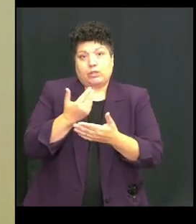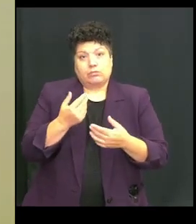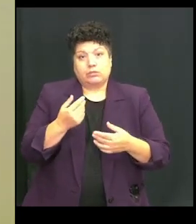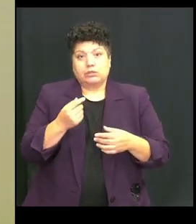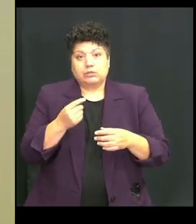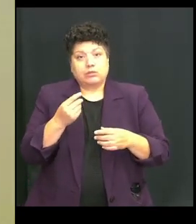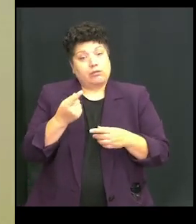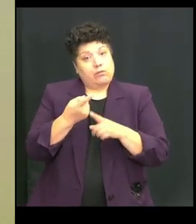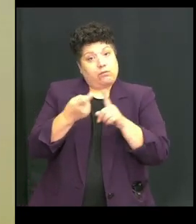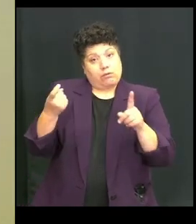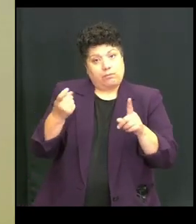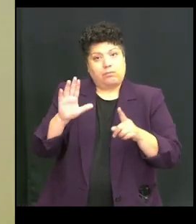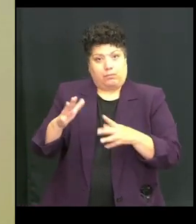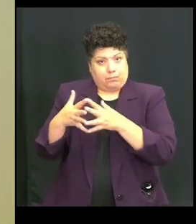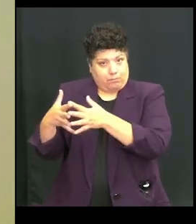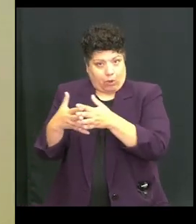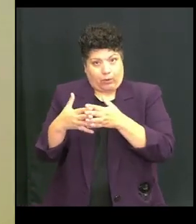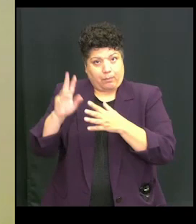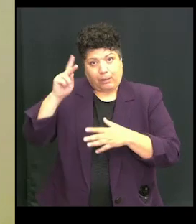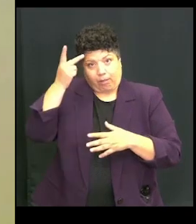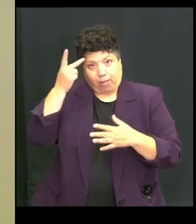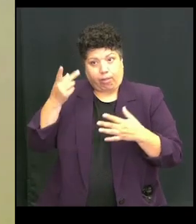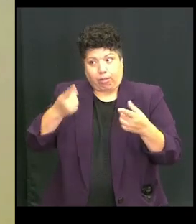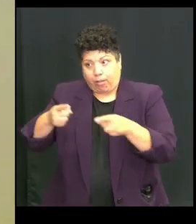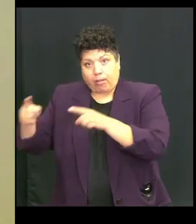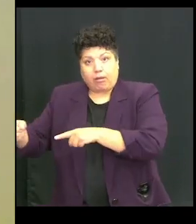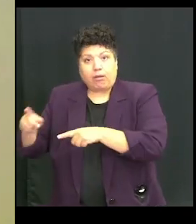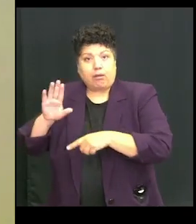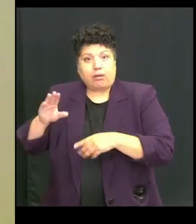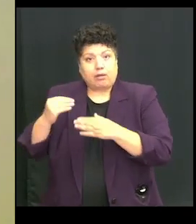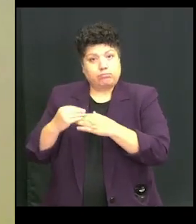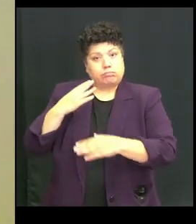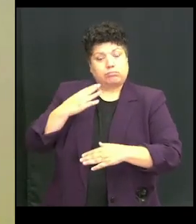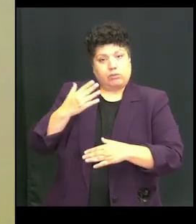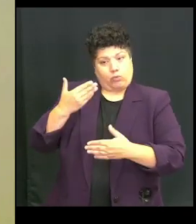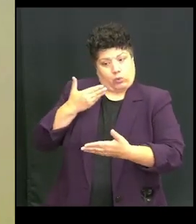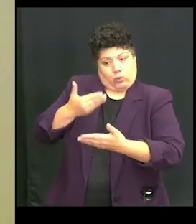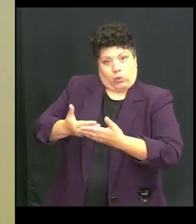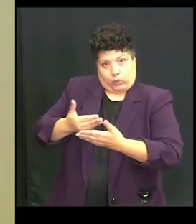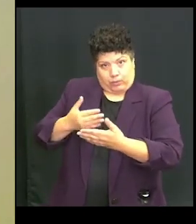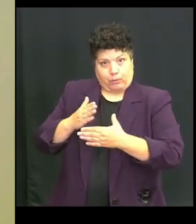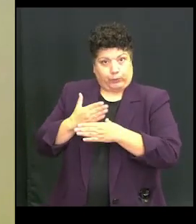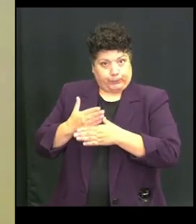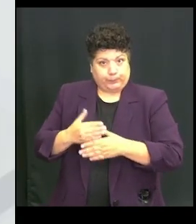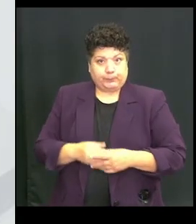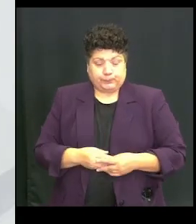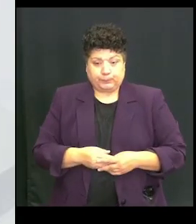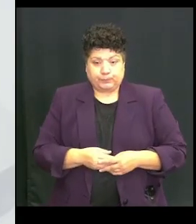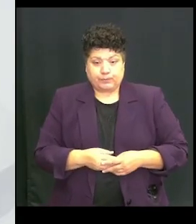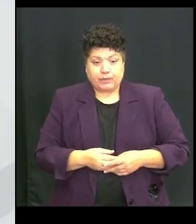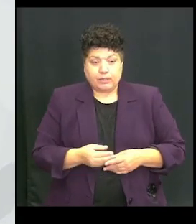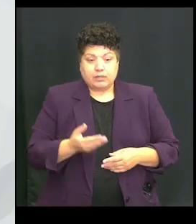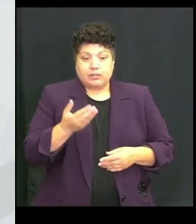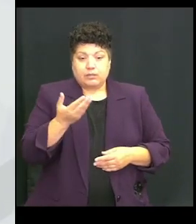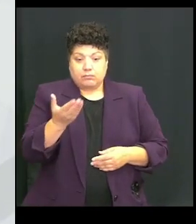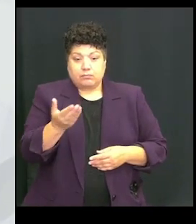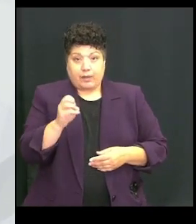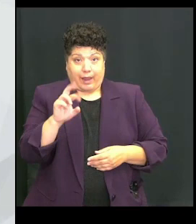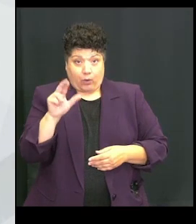of the American political scene and our proximity to it. Eric, any comments you want to make on that?